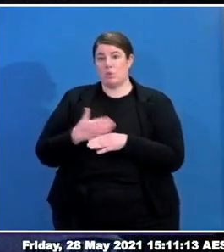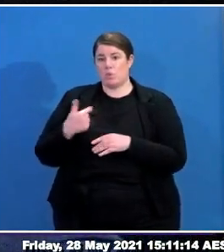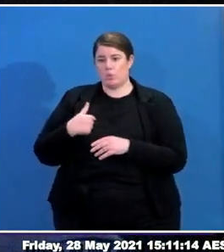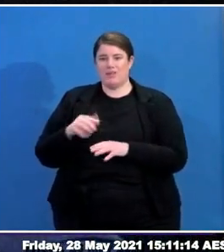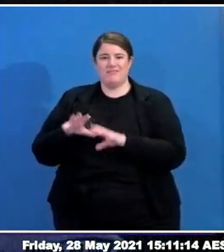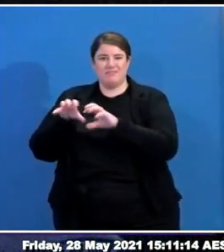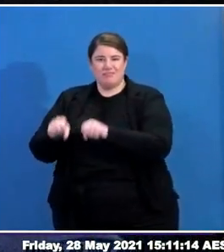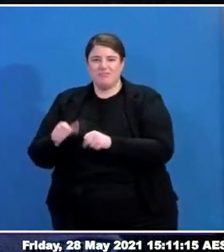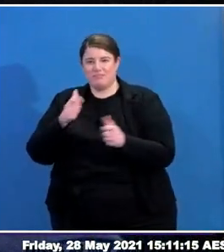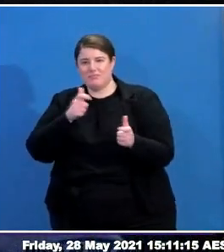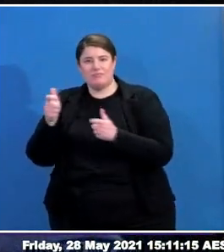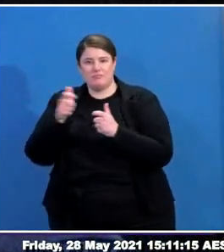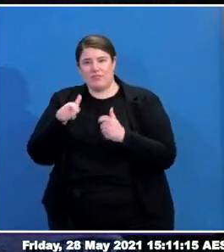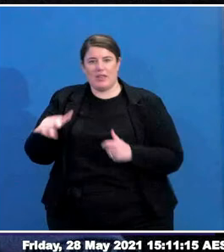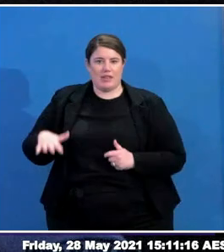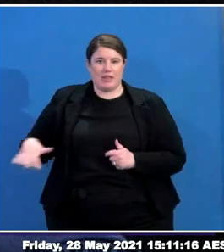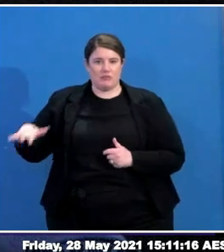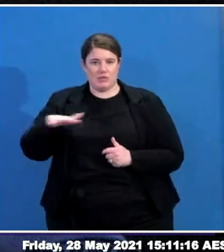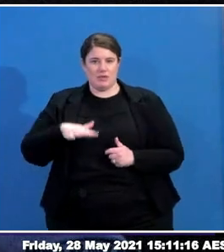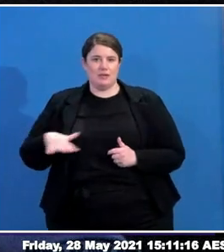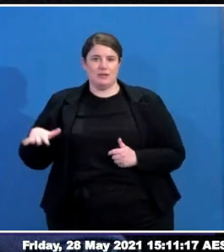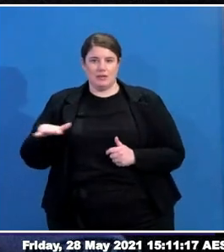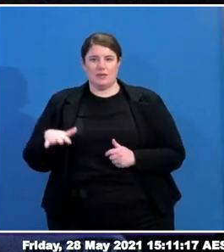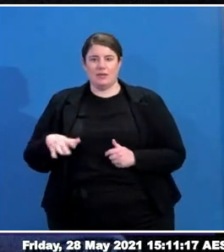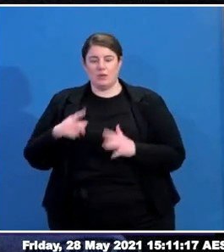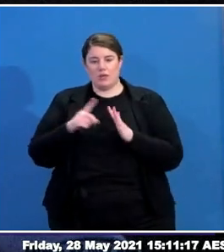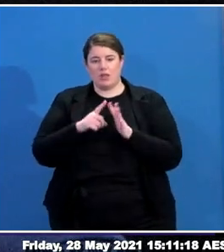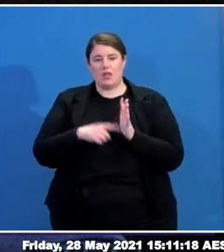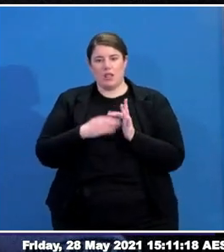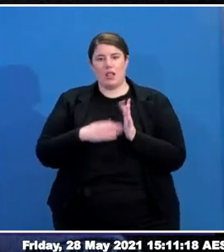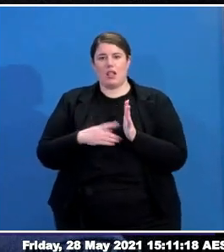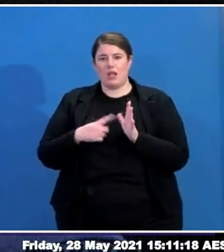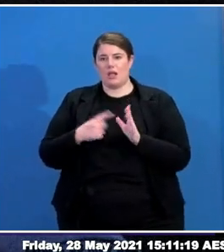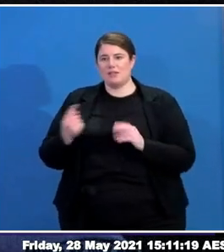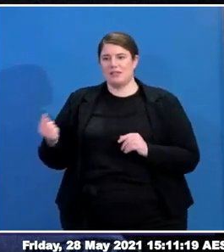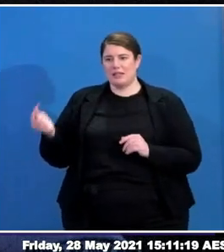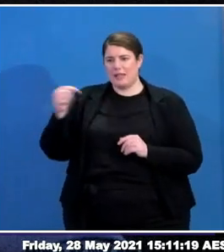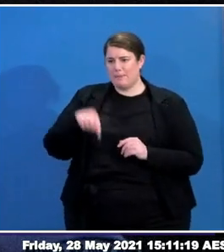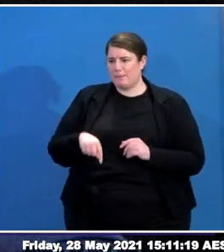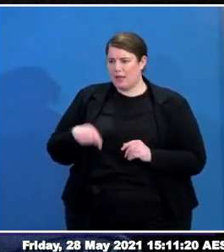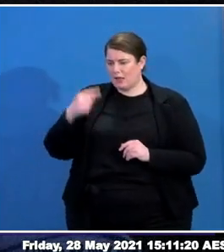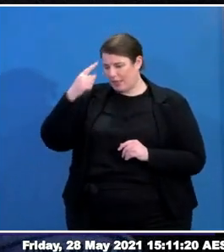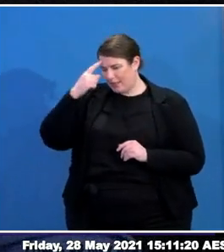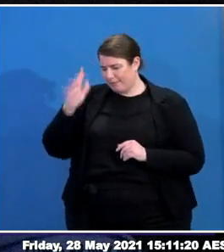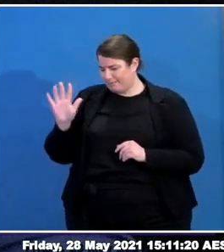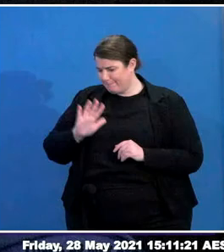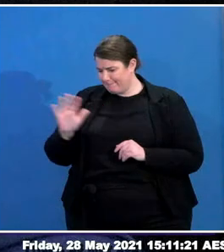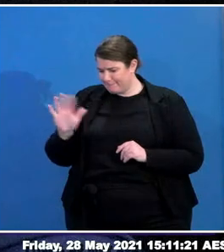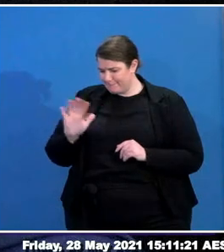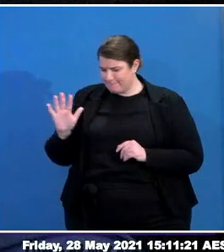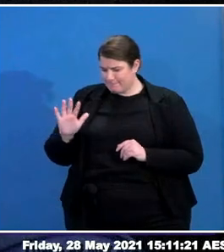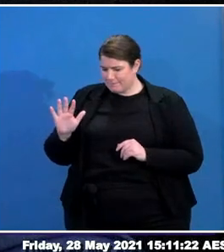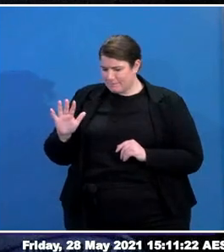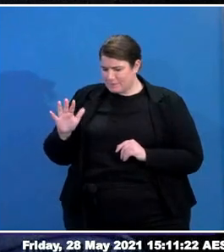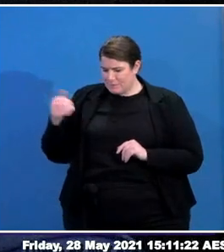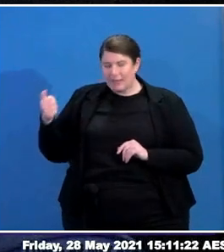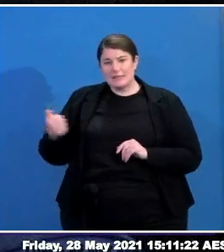and I think when Eliza came back I think that happened on about July, and